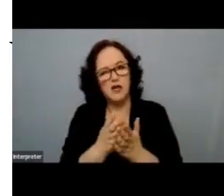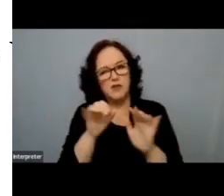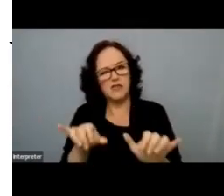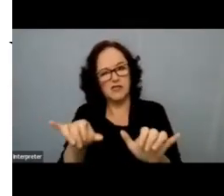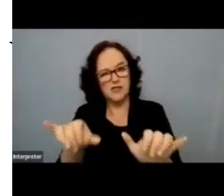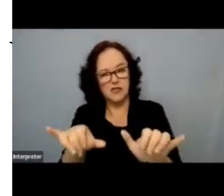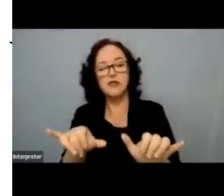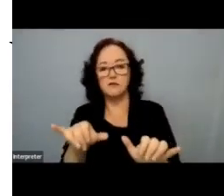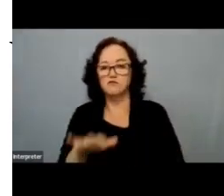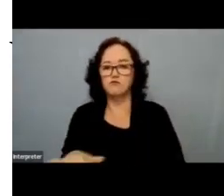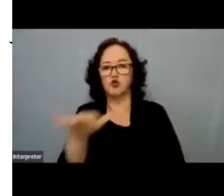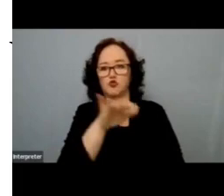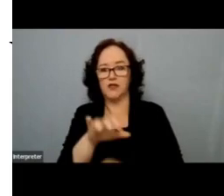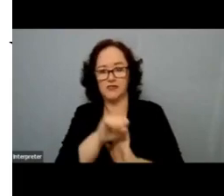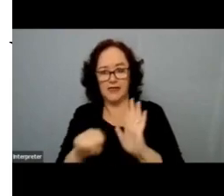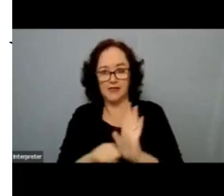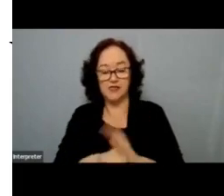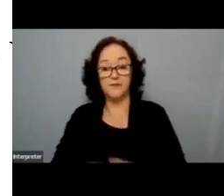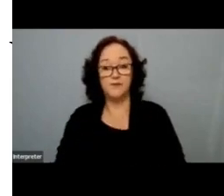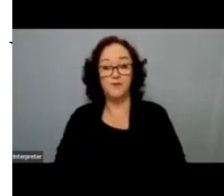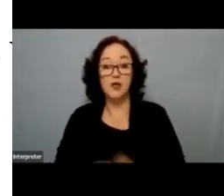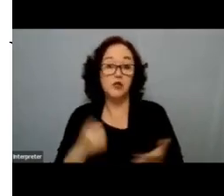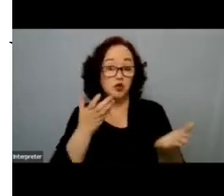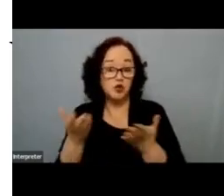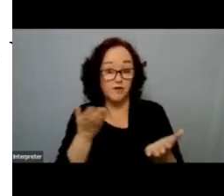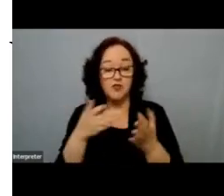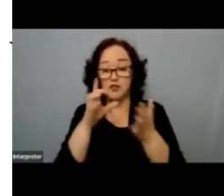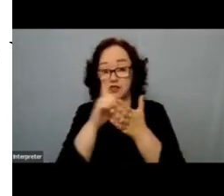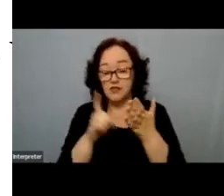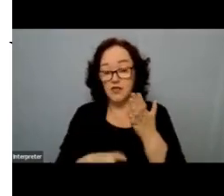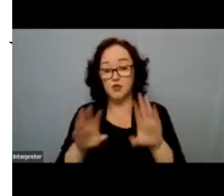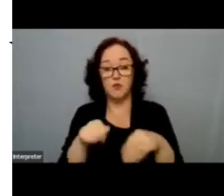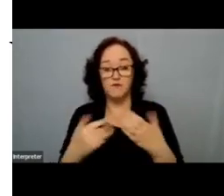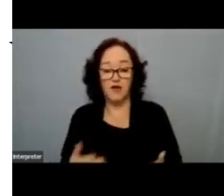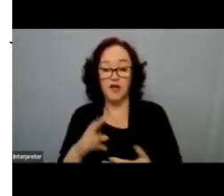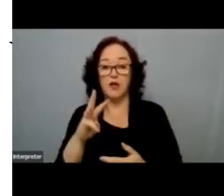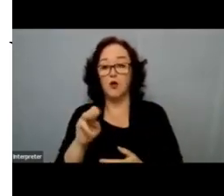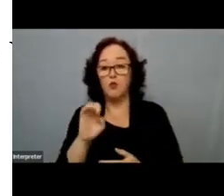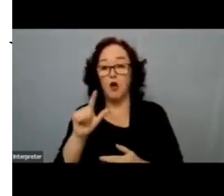states. Services are designed to promote the well being of children by addressing safety,